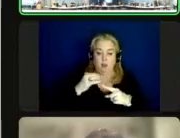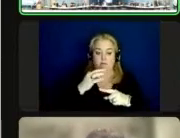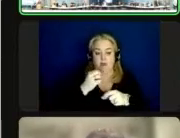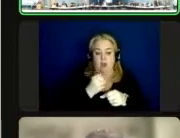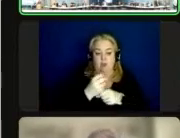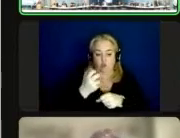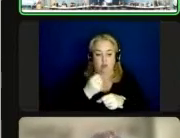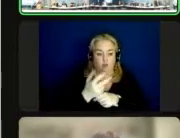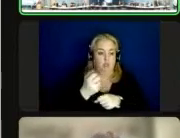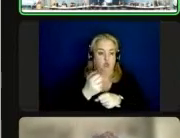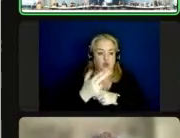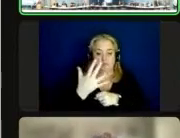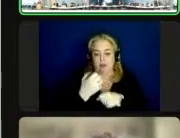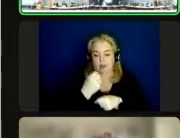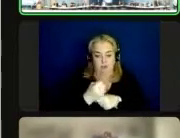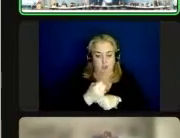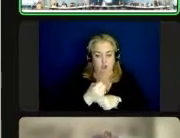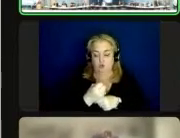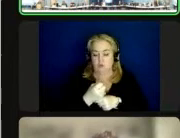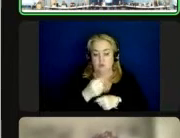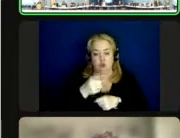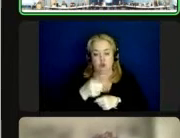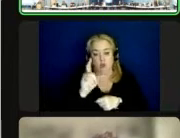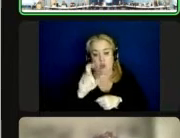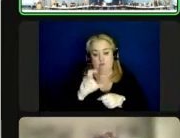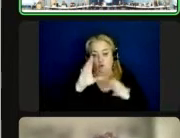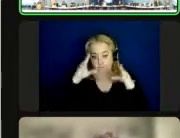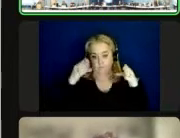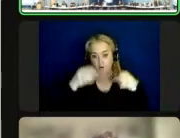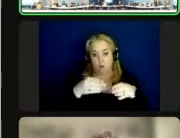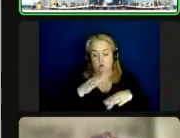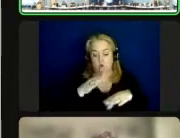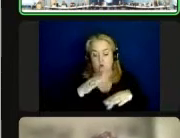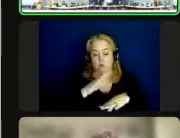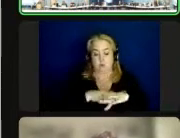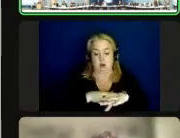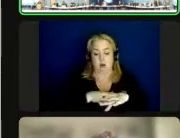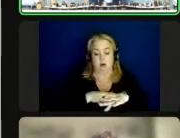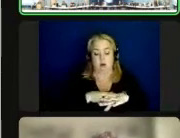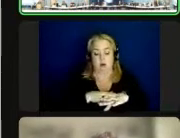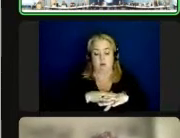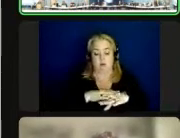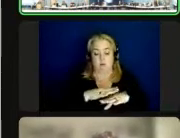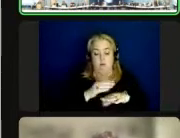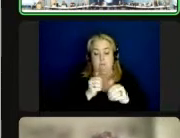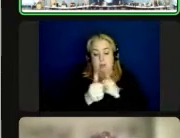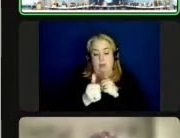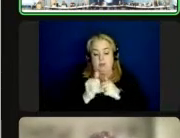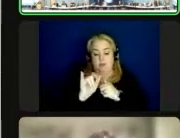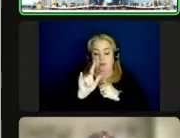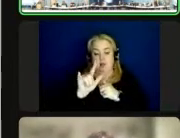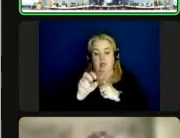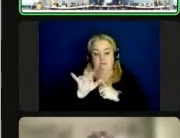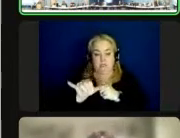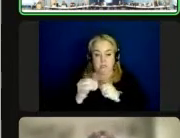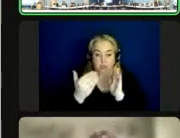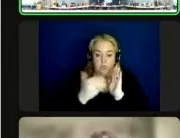IT DOES PUT YOU ON THAT POLITICAL HAMSTER WHEEL EVERY